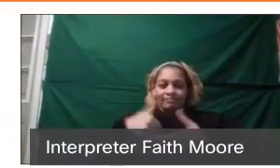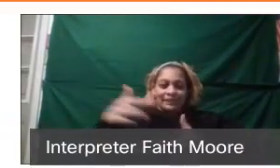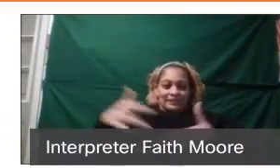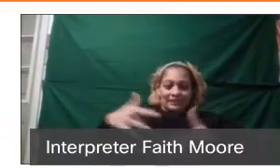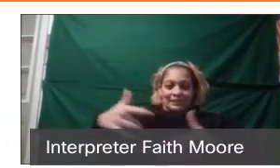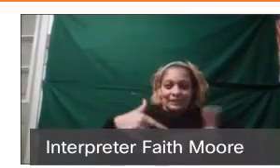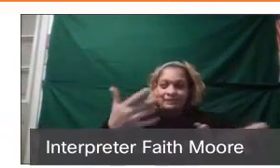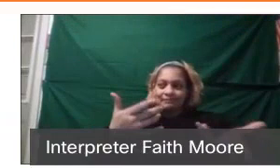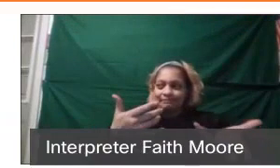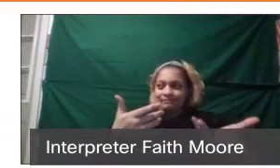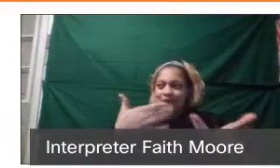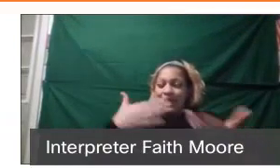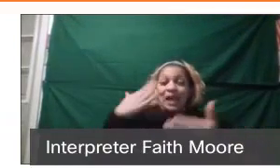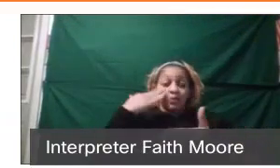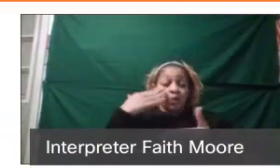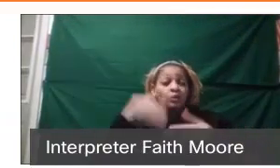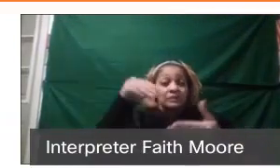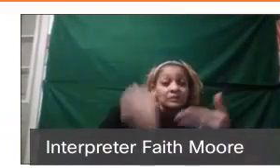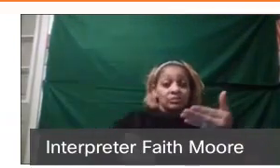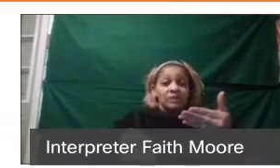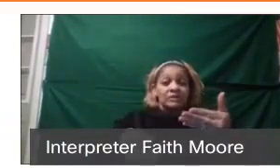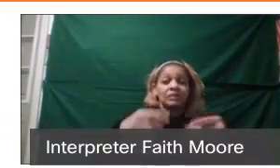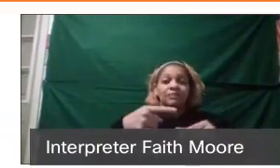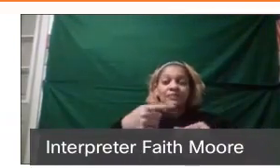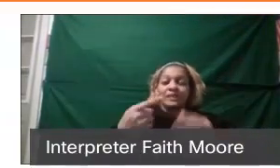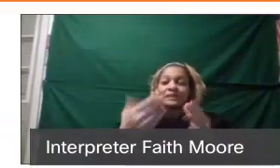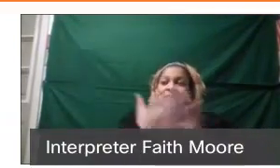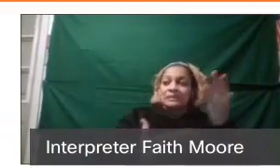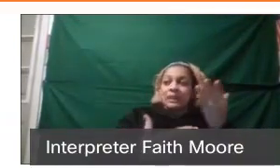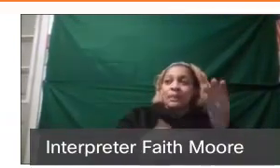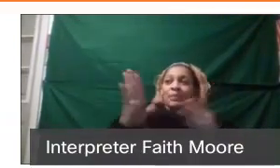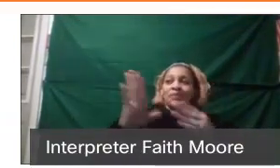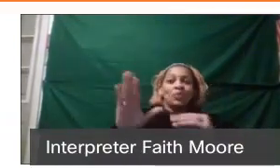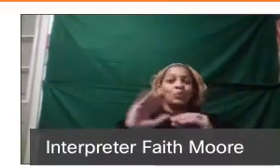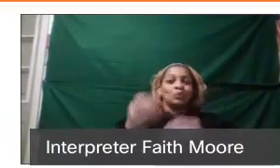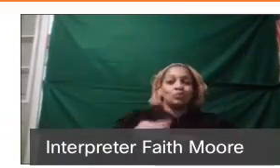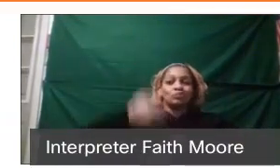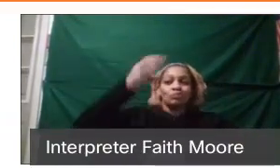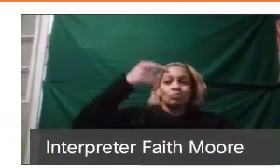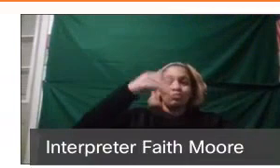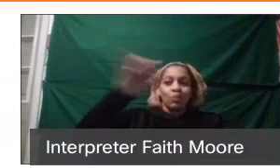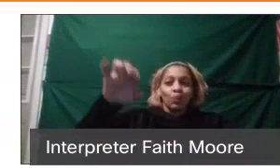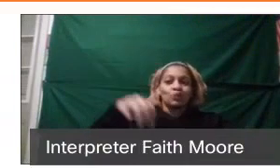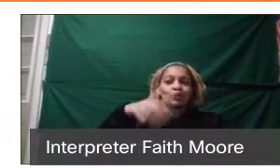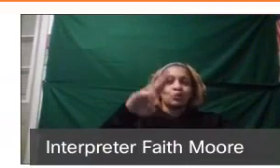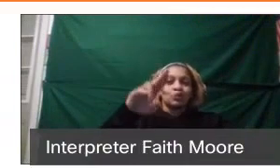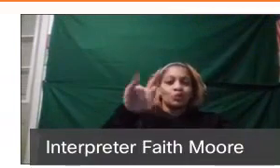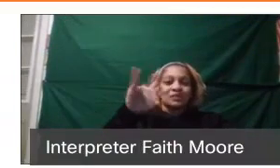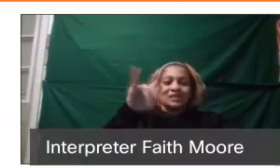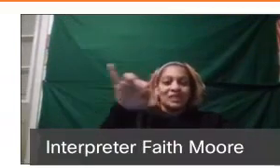Ah, whether or not some utility polls could be moved just from point of view of, um, of safety.